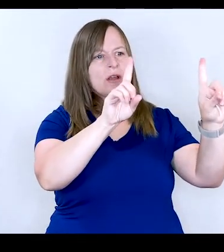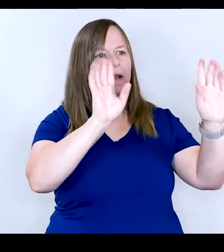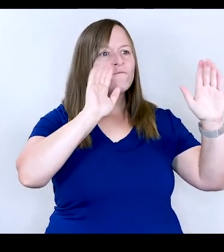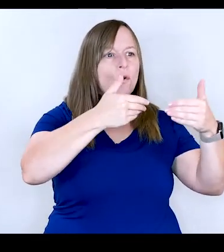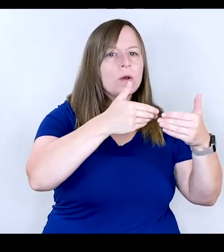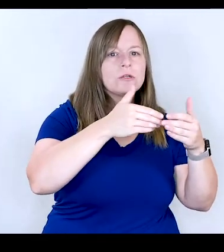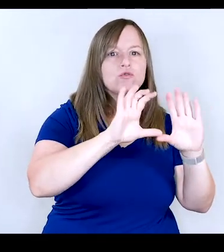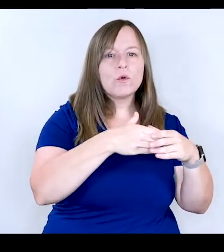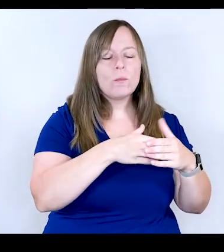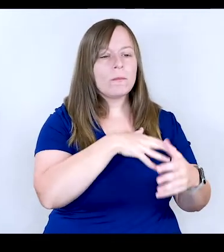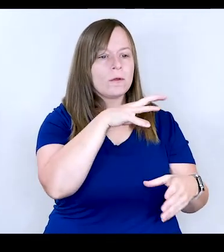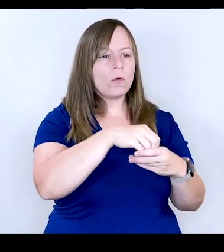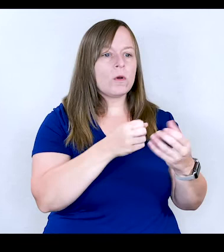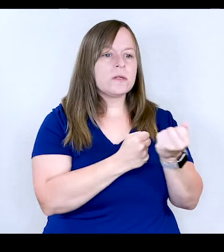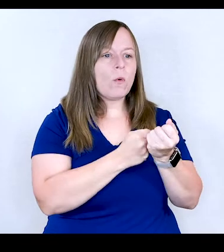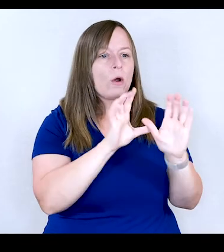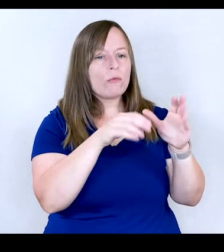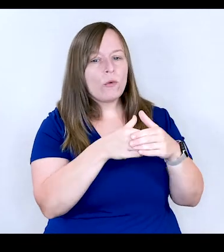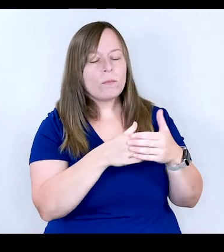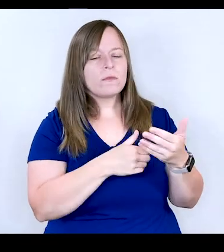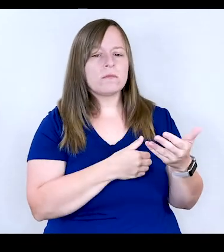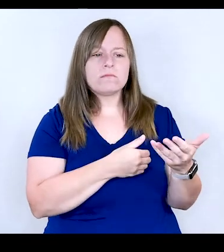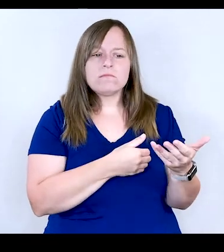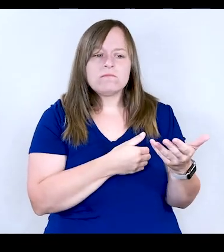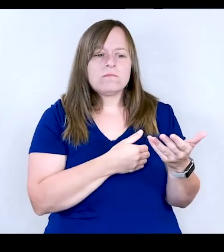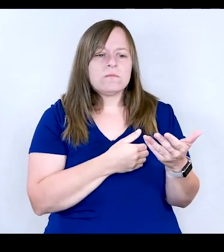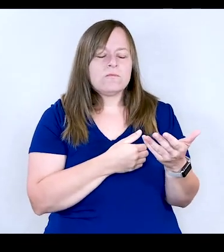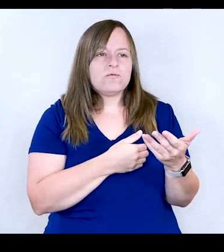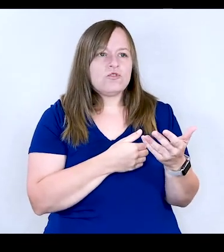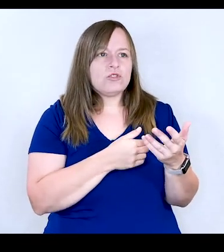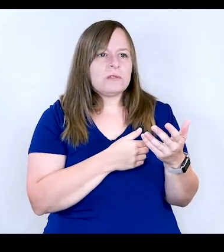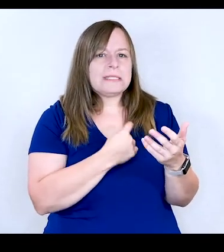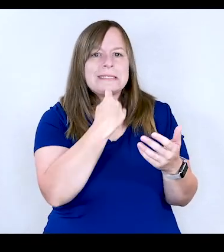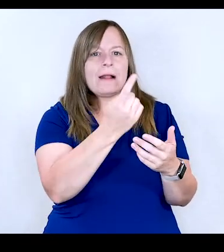groups or support groups. I mean, it's getting the word out and also